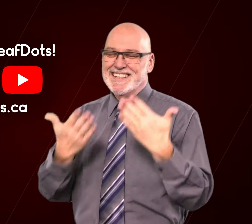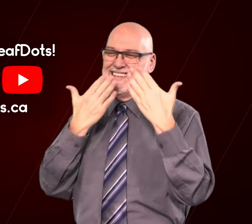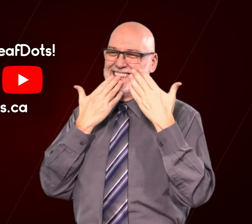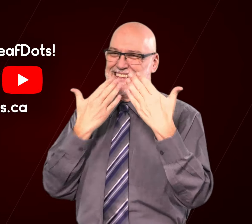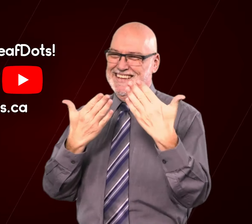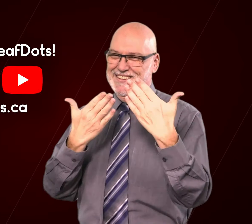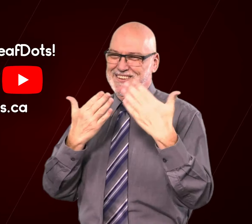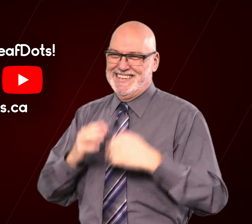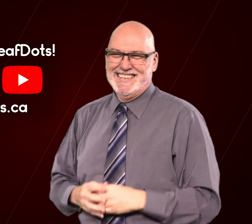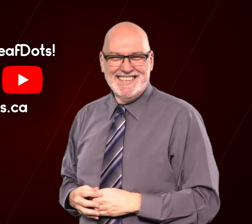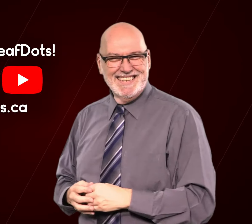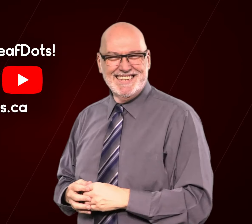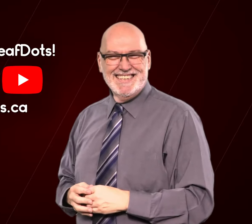Thank you.